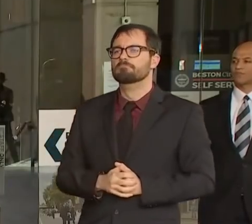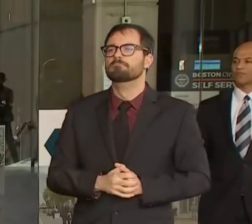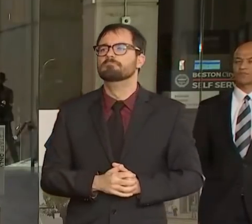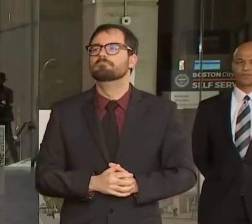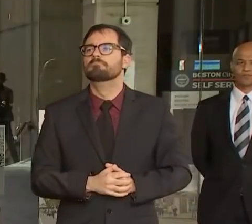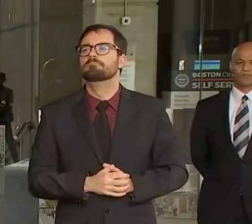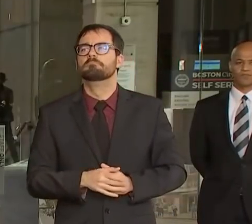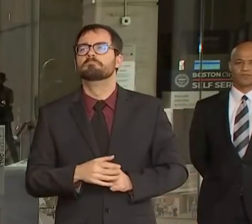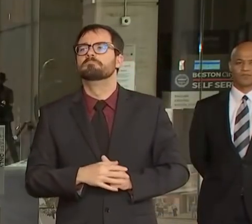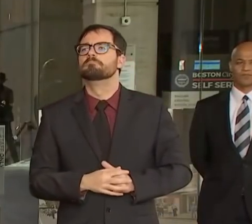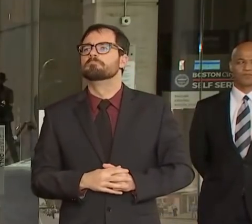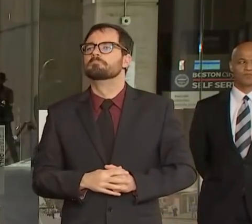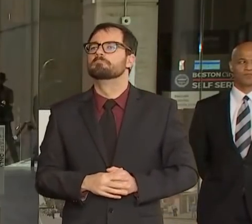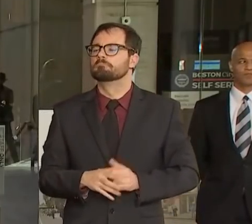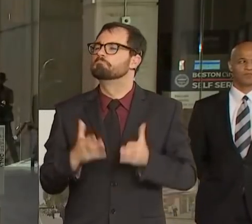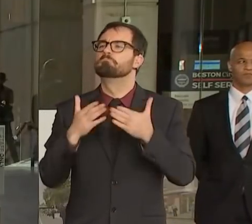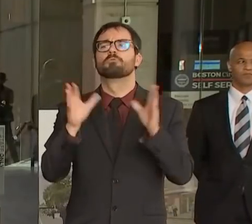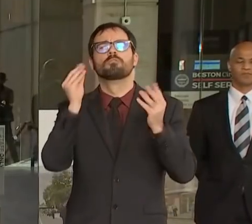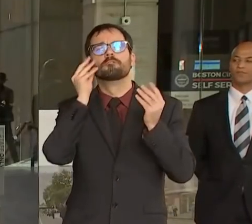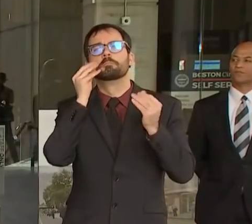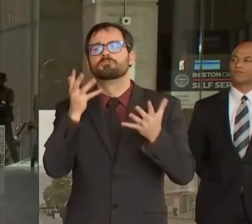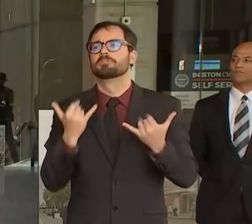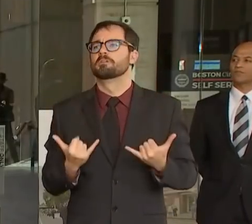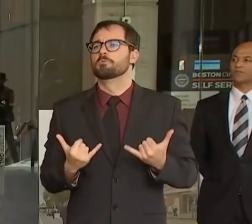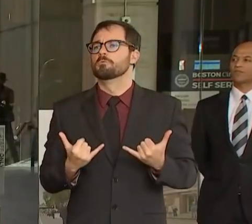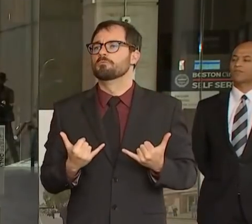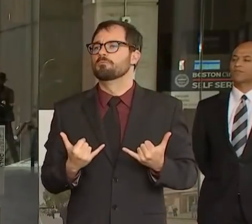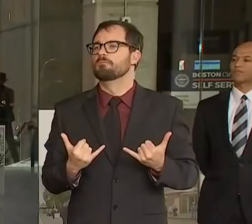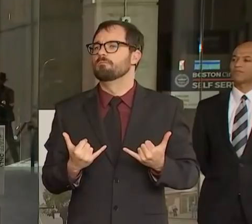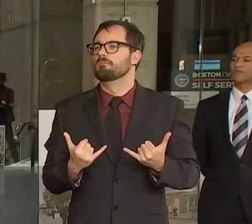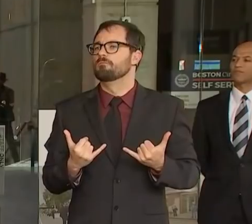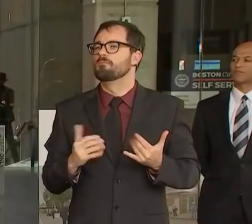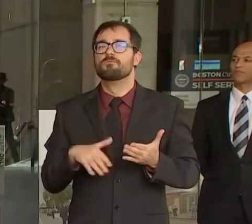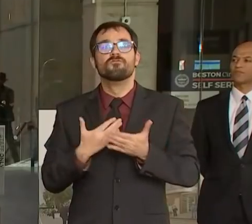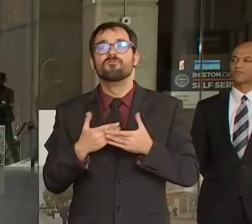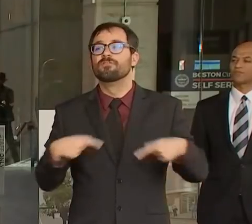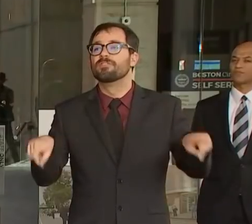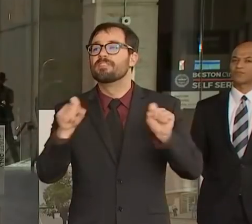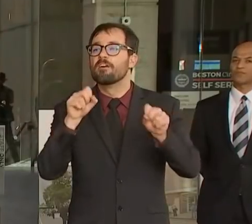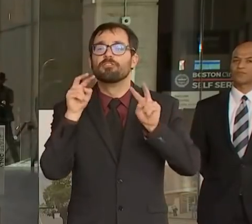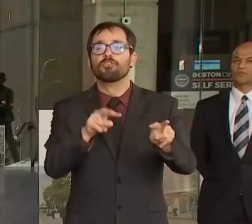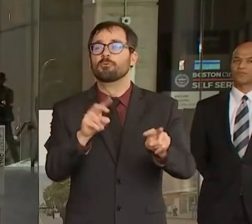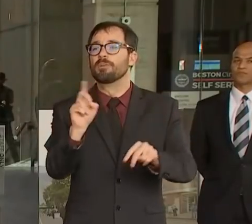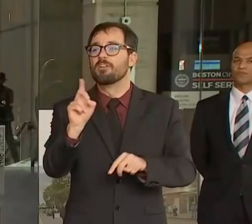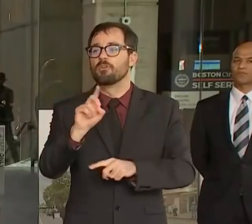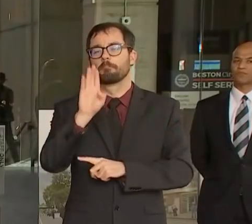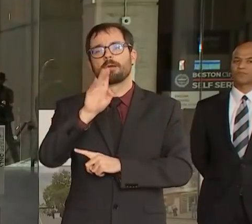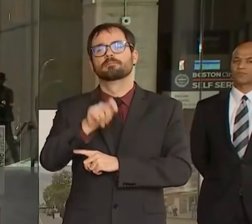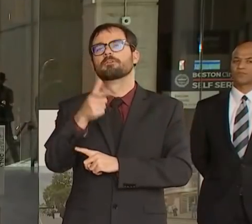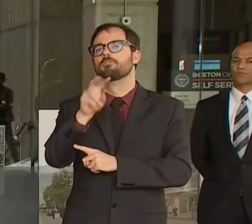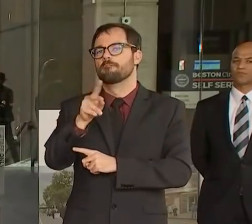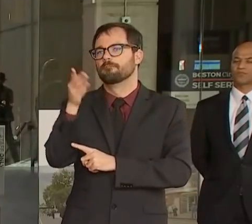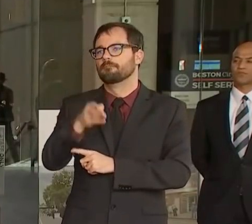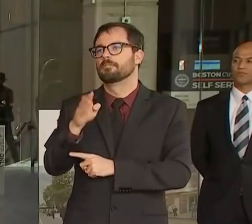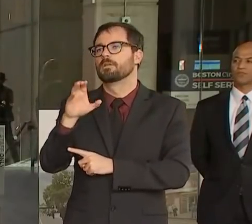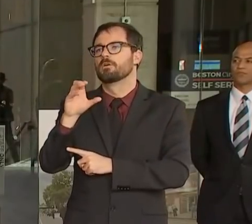FOR GENERAL UPDATES, IF YOU COULD GET A PEN, I WANT TO GIVE YOU GENERAL NUMBERS. AND WEBSITES. FOR GENERAL INFORMATION, EVERYTHING I TALKED ABOUT